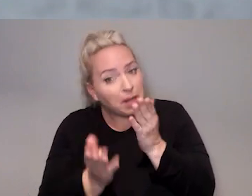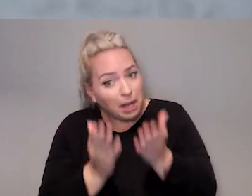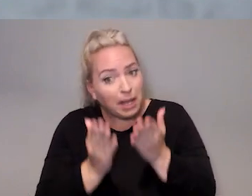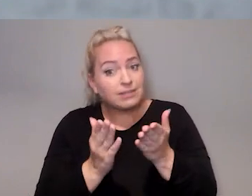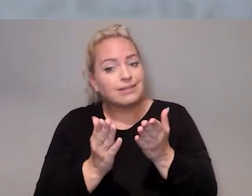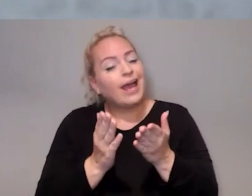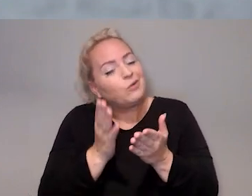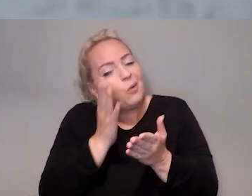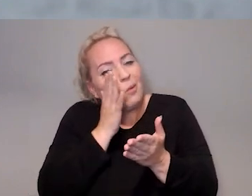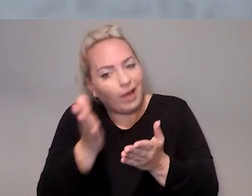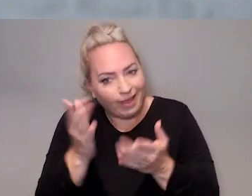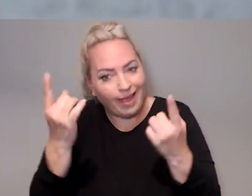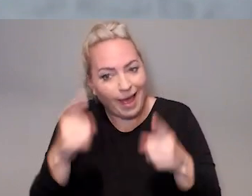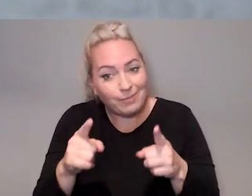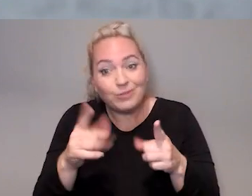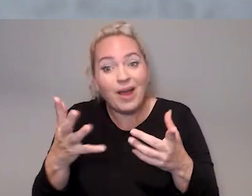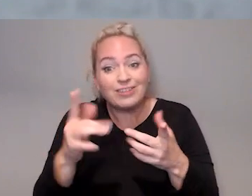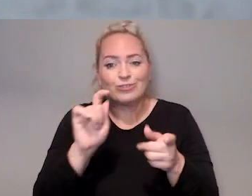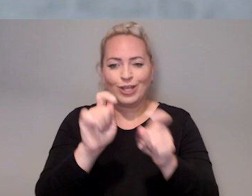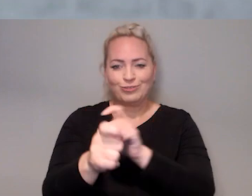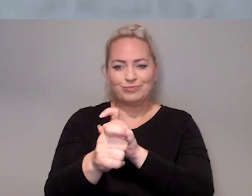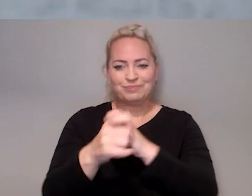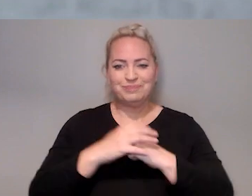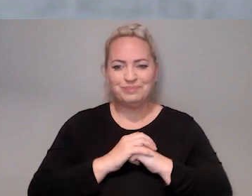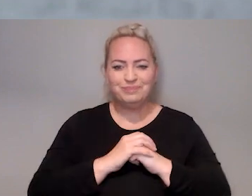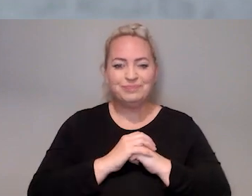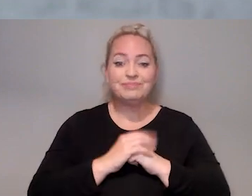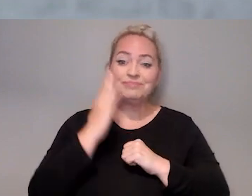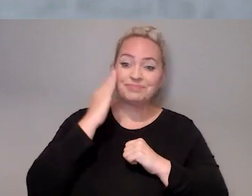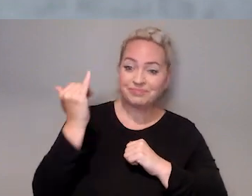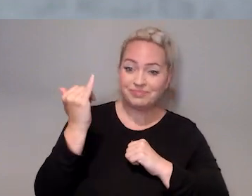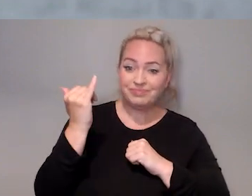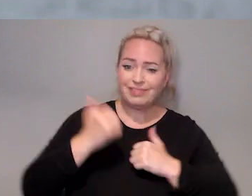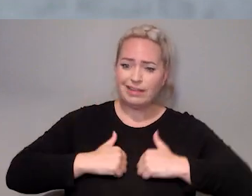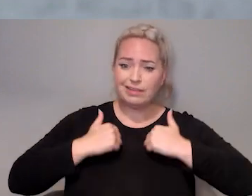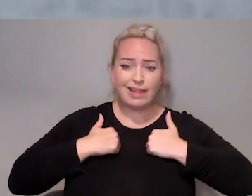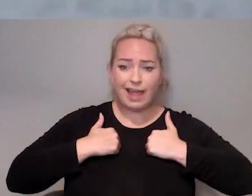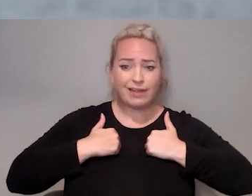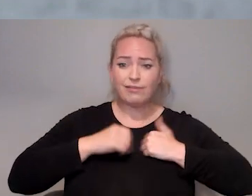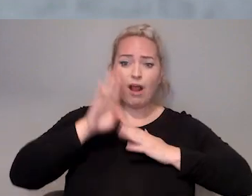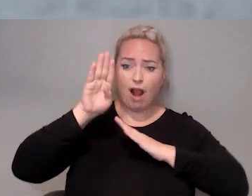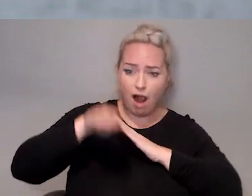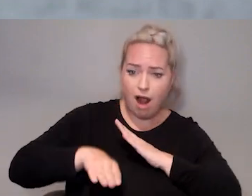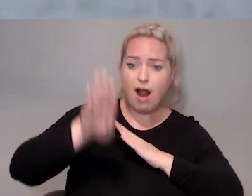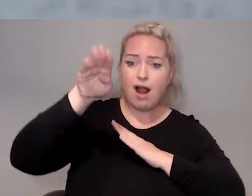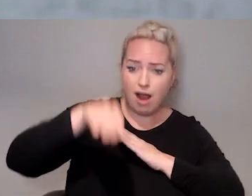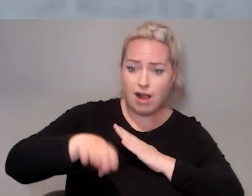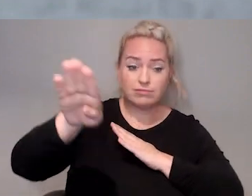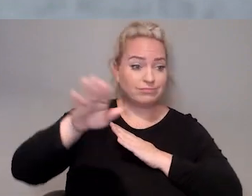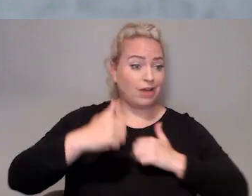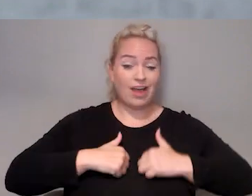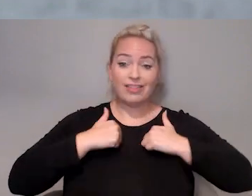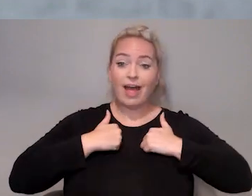they inevitably will change this is because life is messy and none of our Lives follow a linear